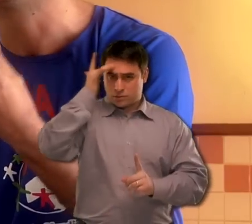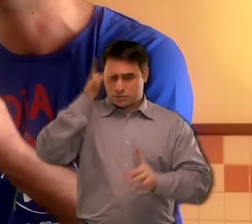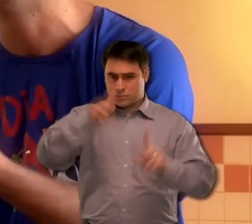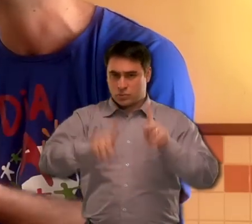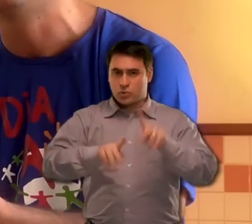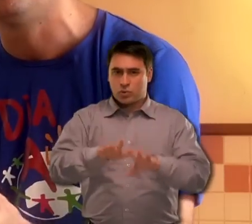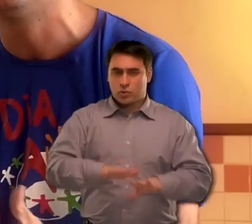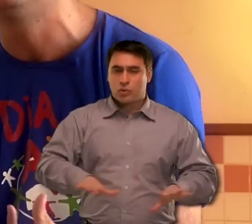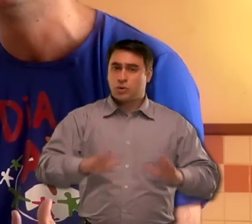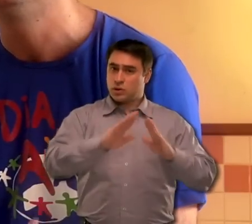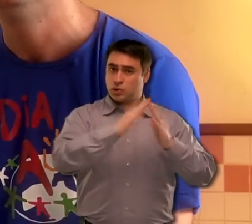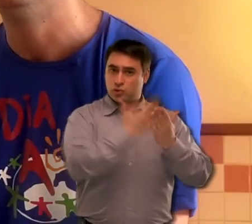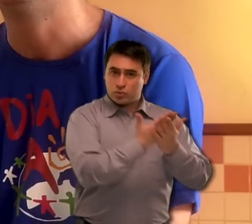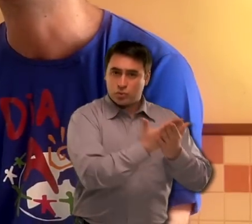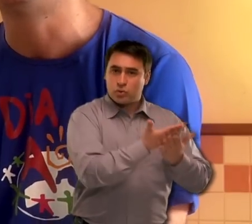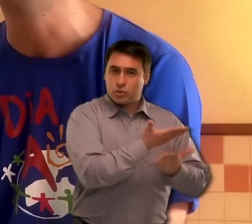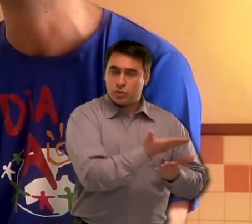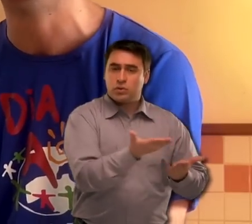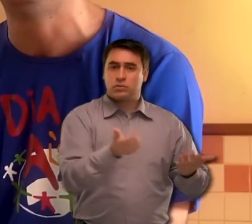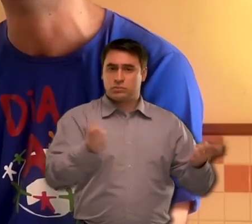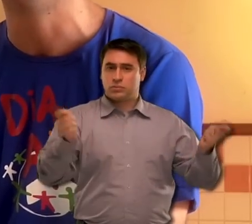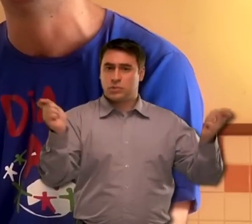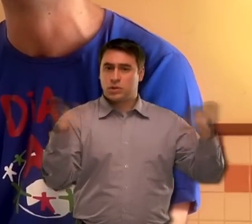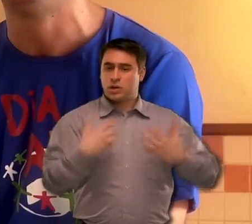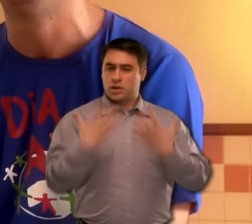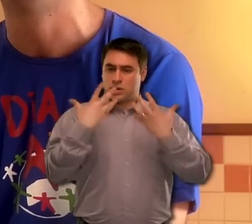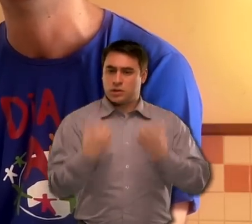and schools to take this challenge upon themselves.